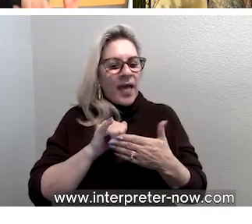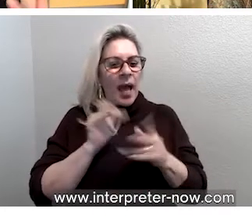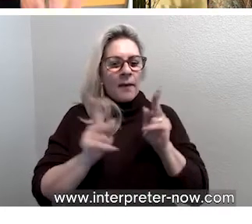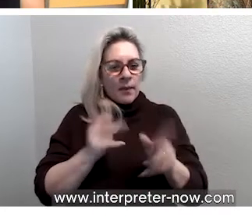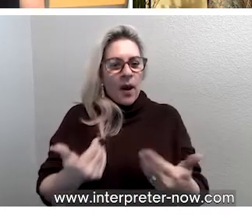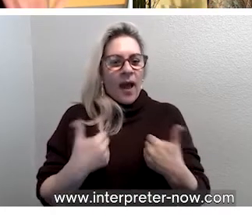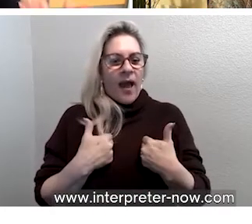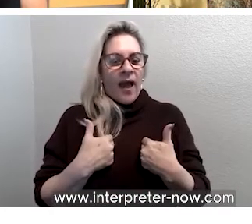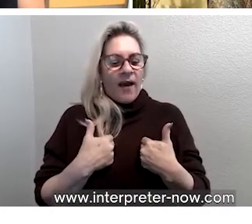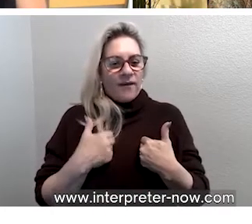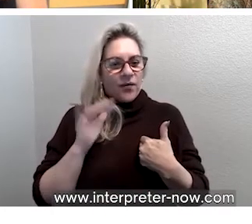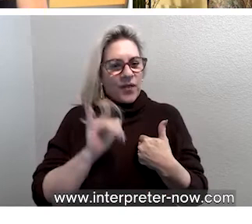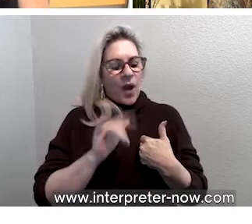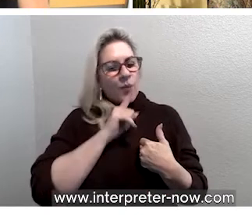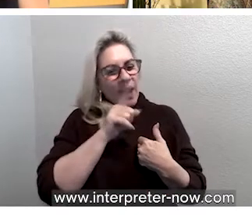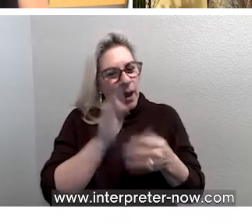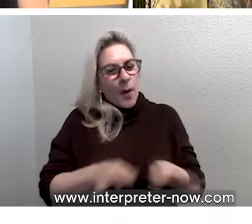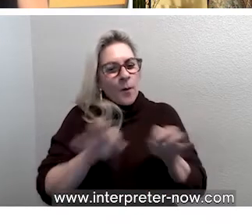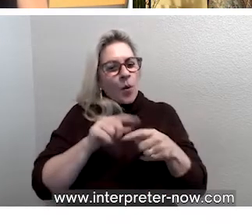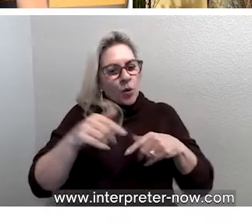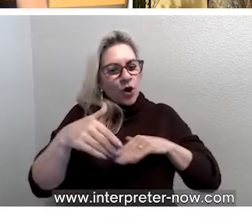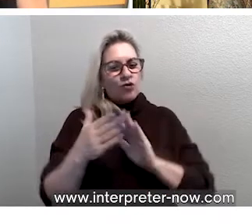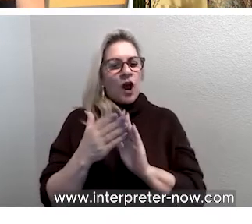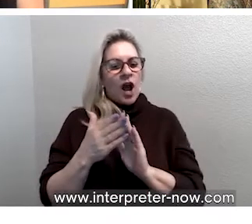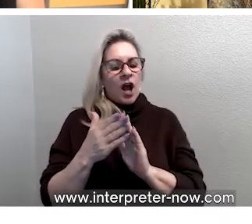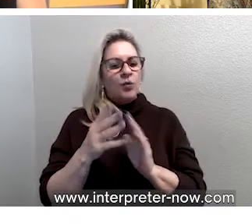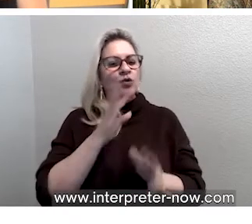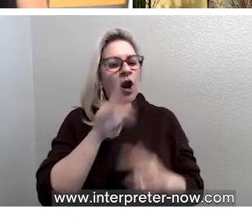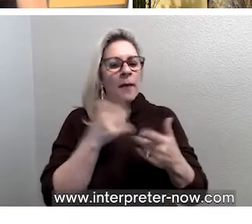important to address when it comes to inclusion and belonging in the workplace?